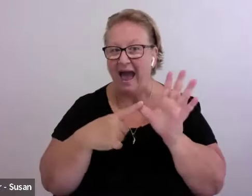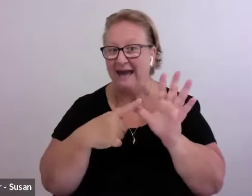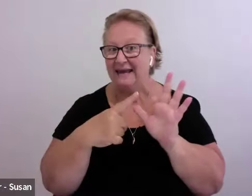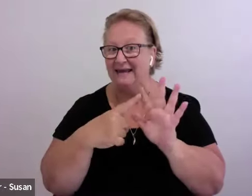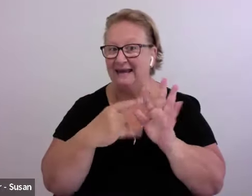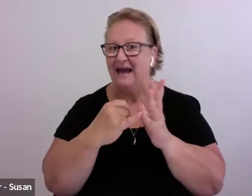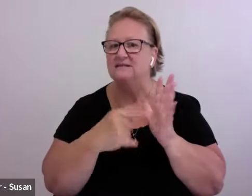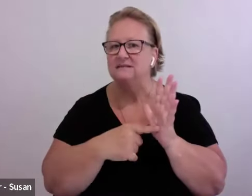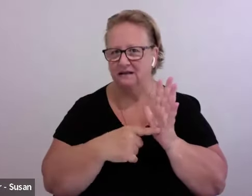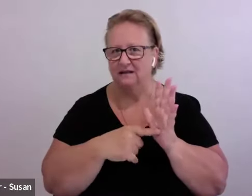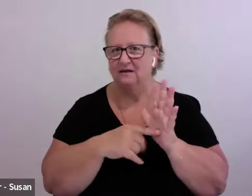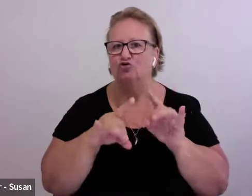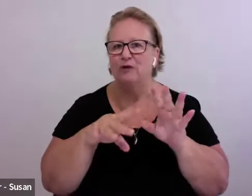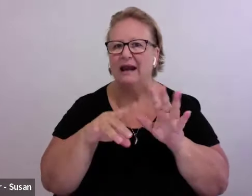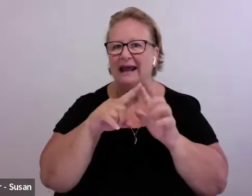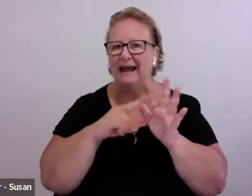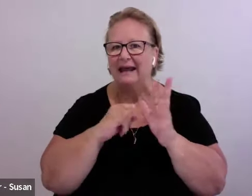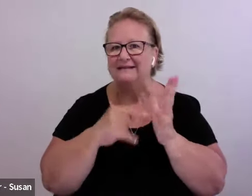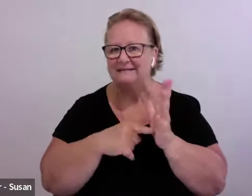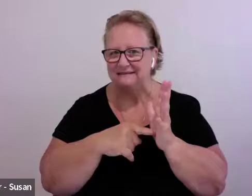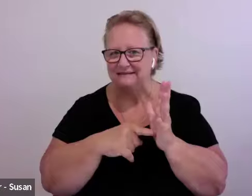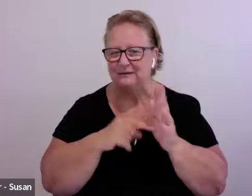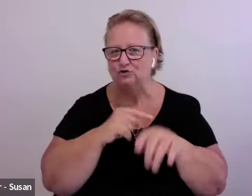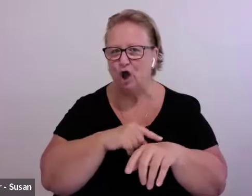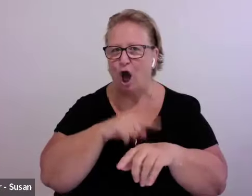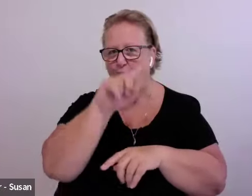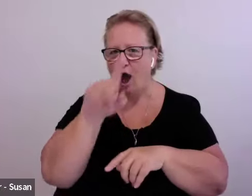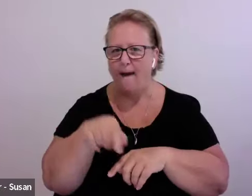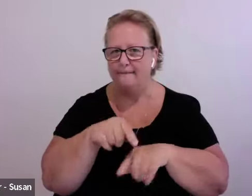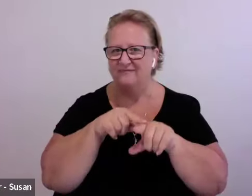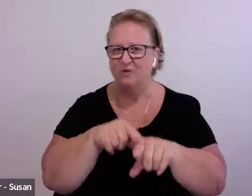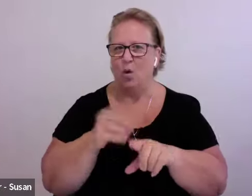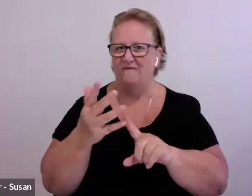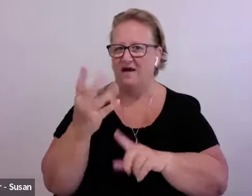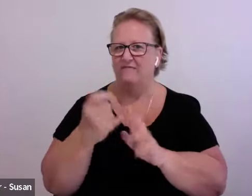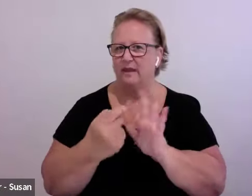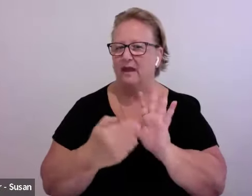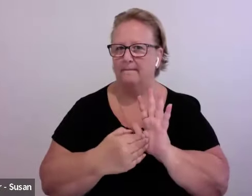session that's 49 sleeps. I really do want to remind you